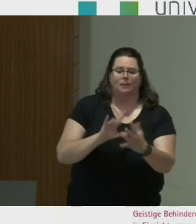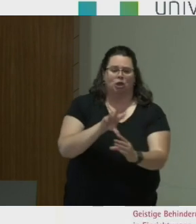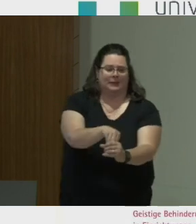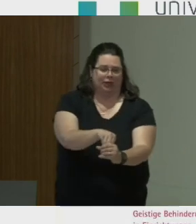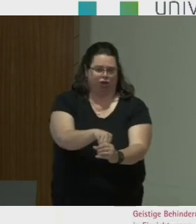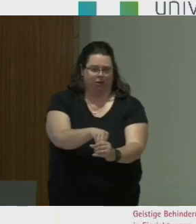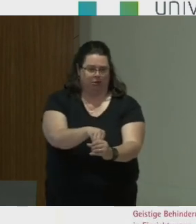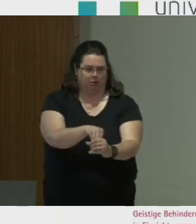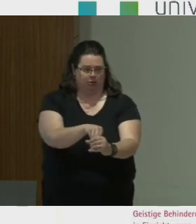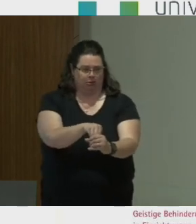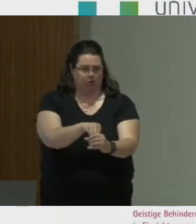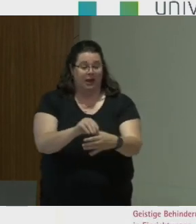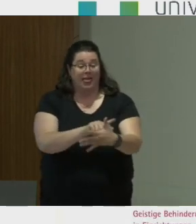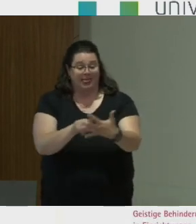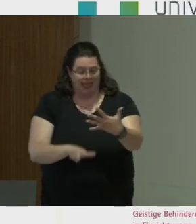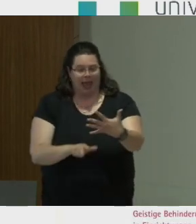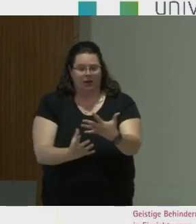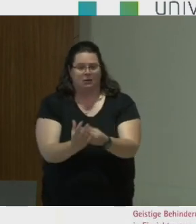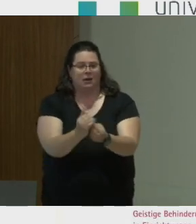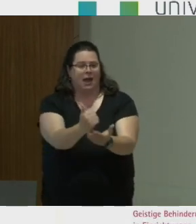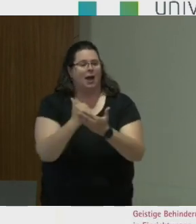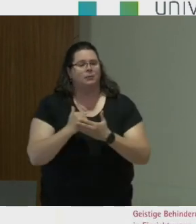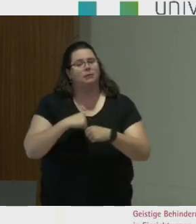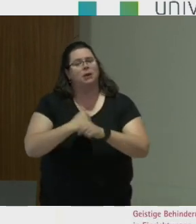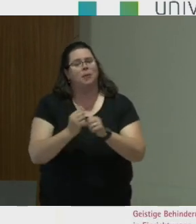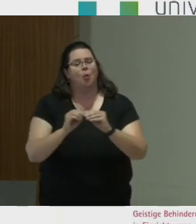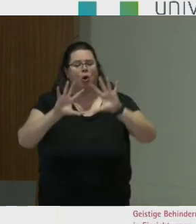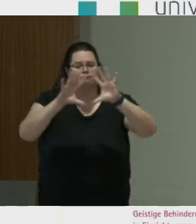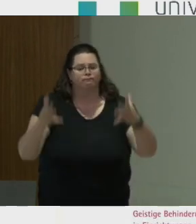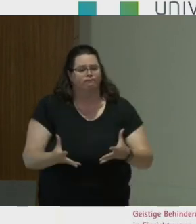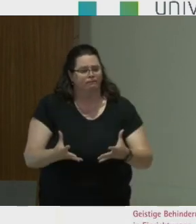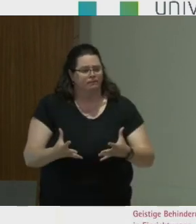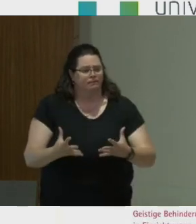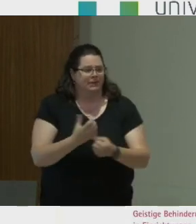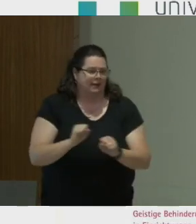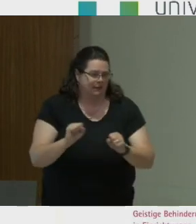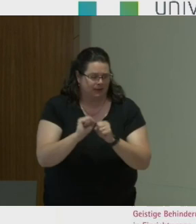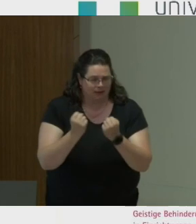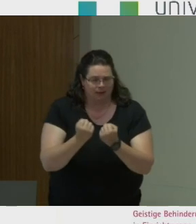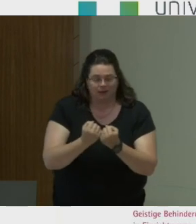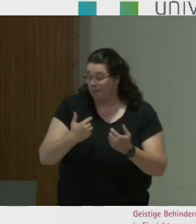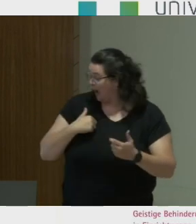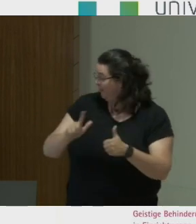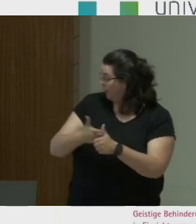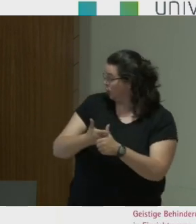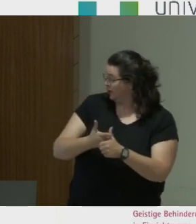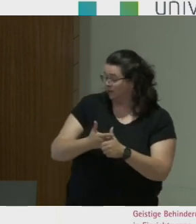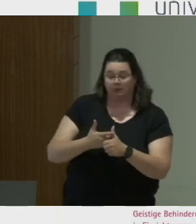So my first experiences of a research project with participation of people